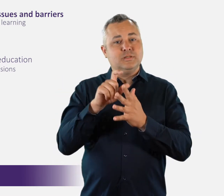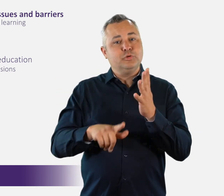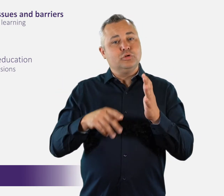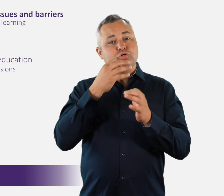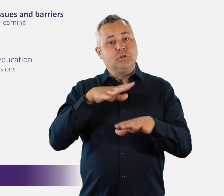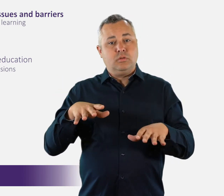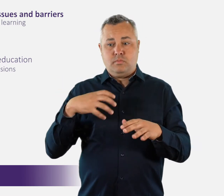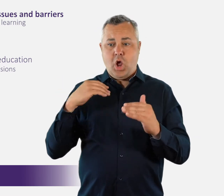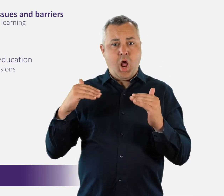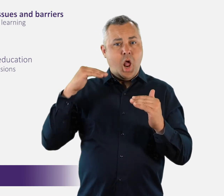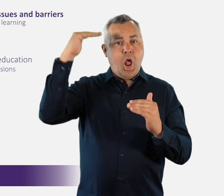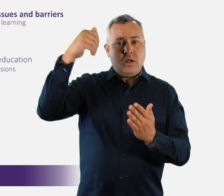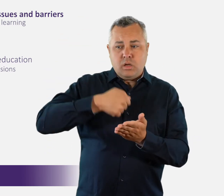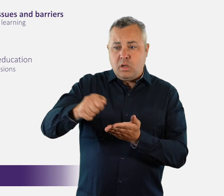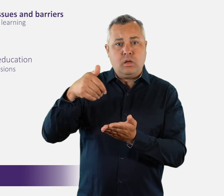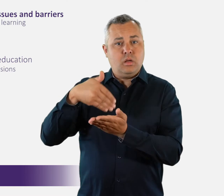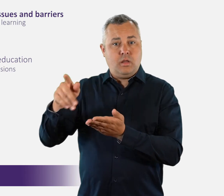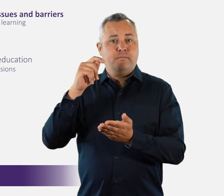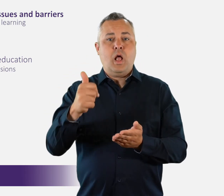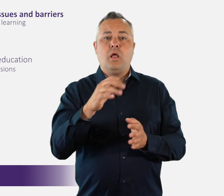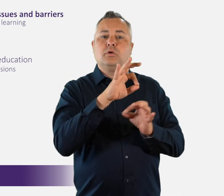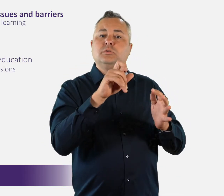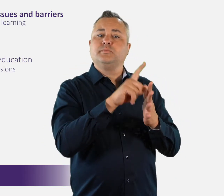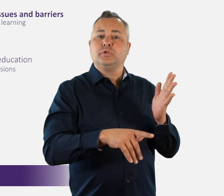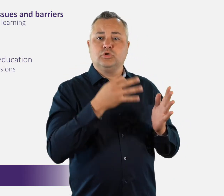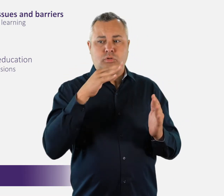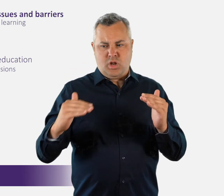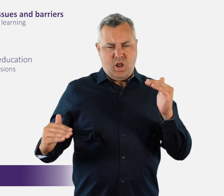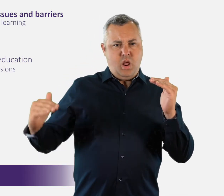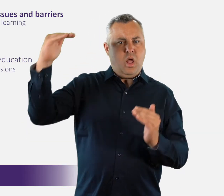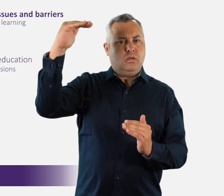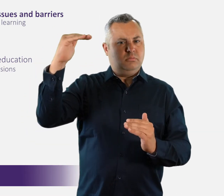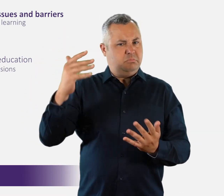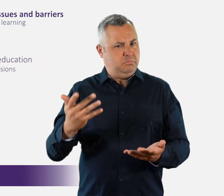experience higher rates of suspension and expulsion from schools.